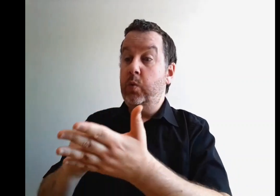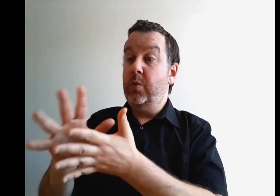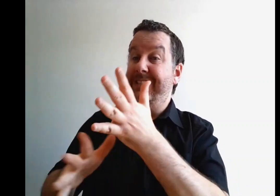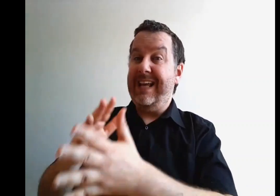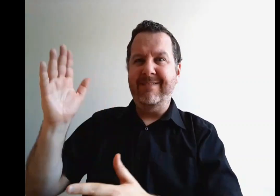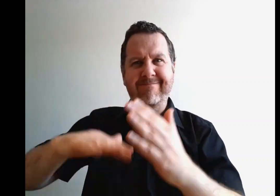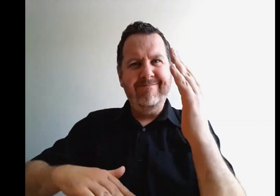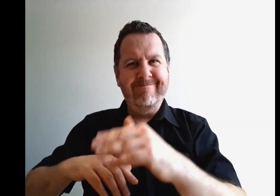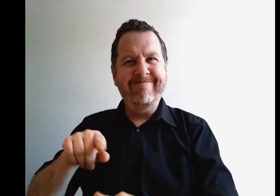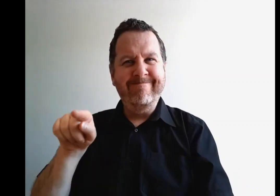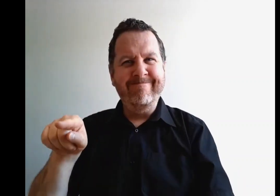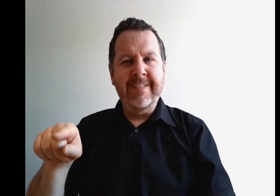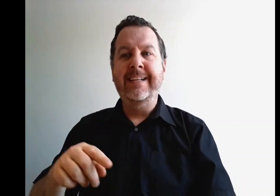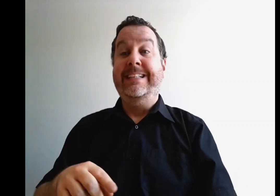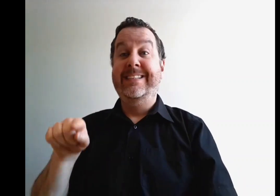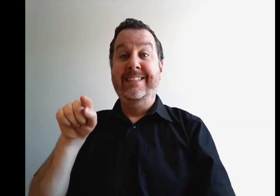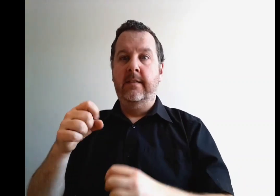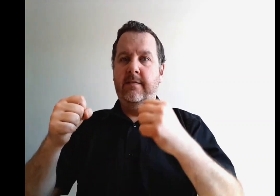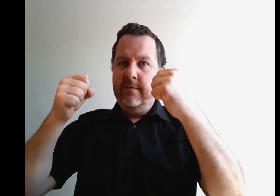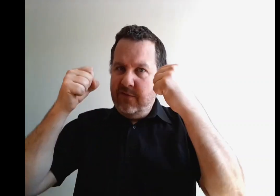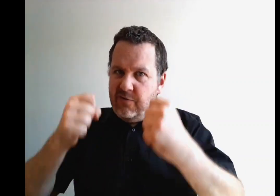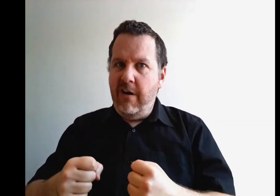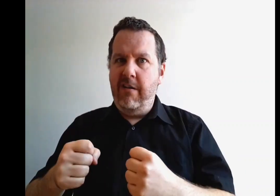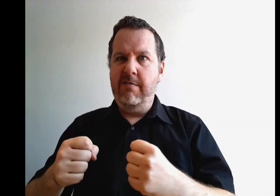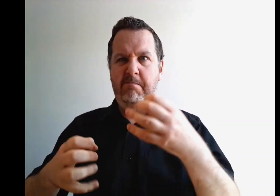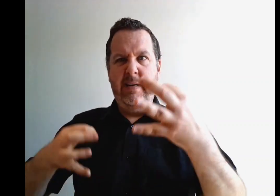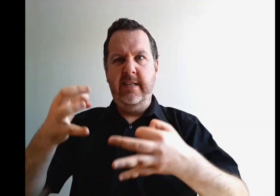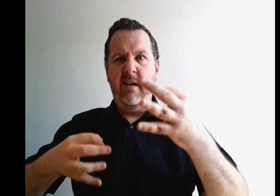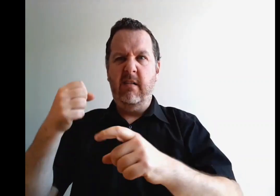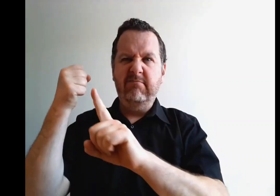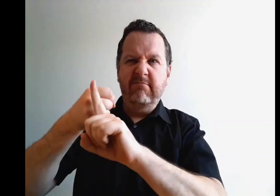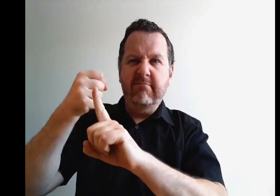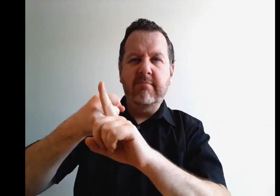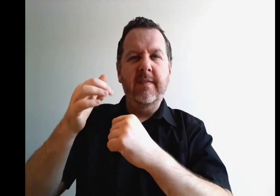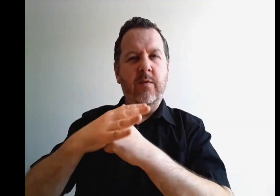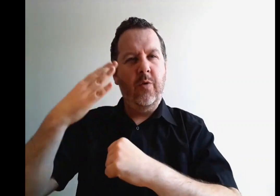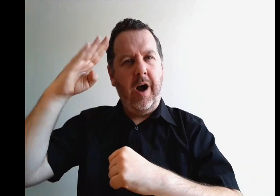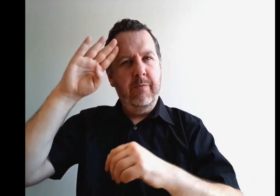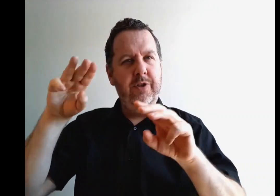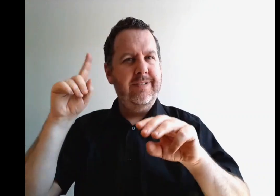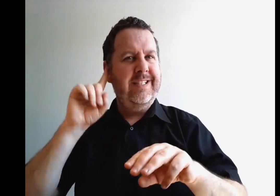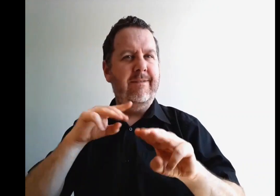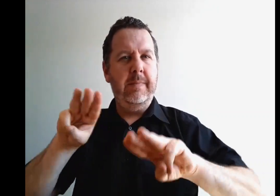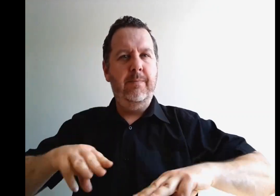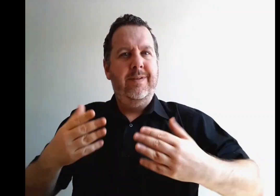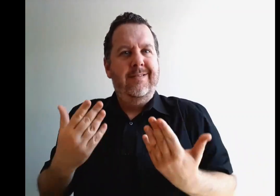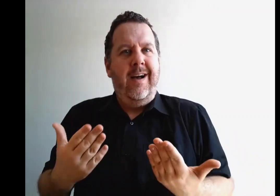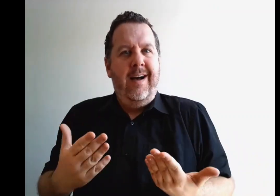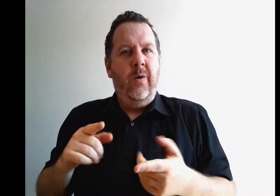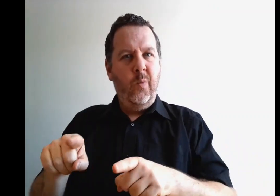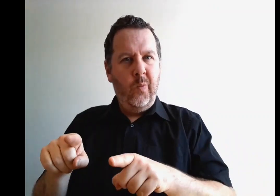And that's really become the major political flashpoint for deaf people in Ireland now